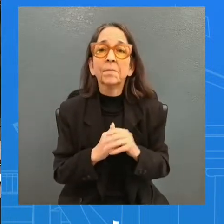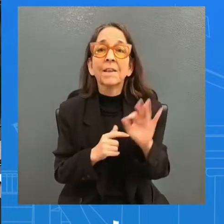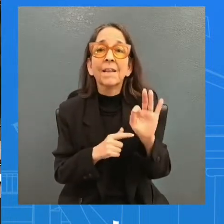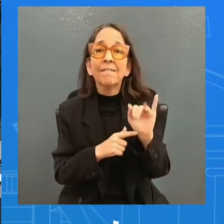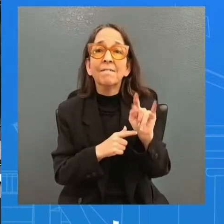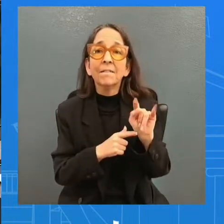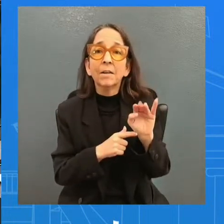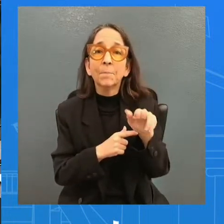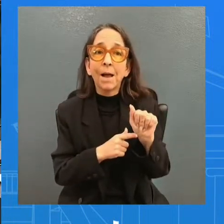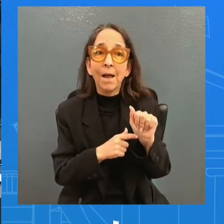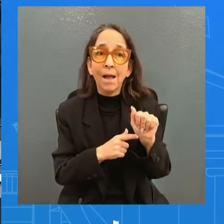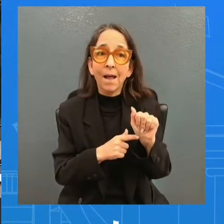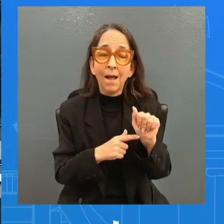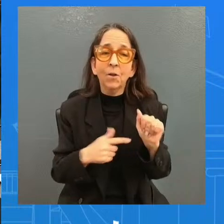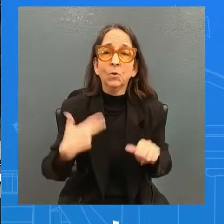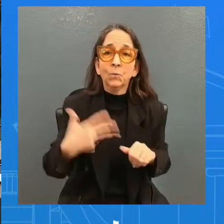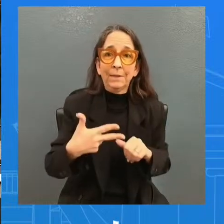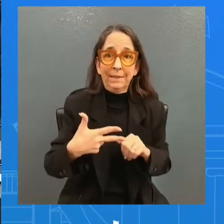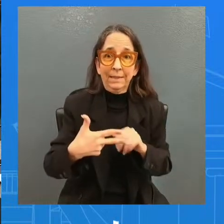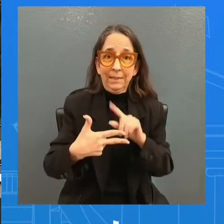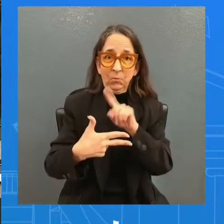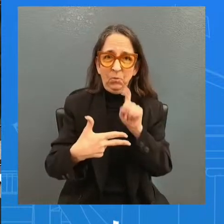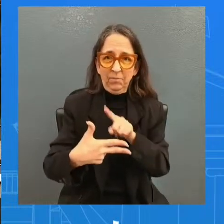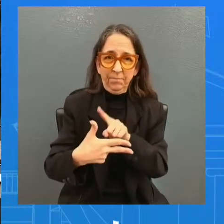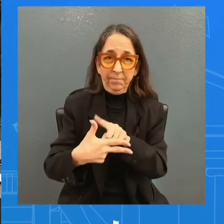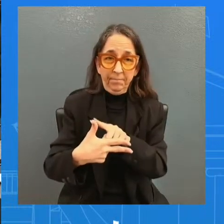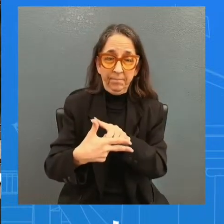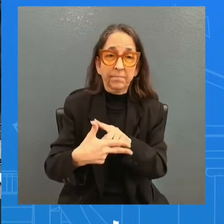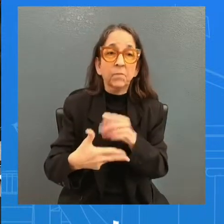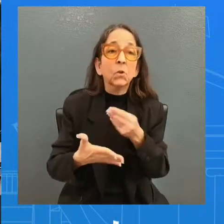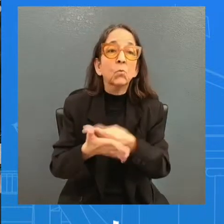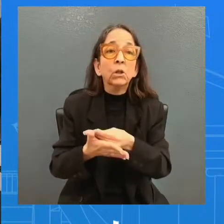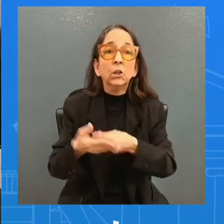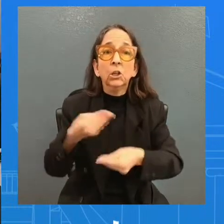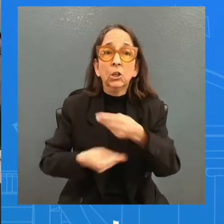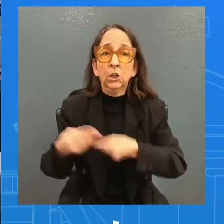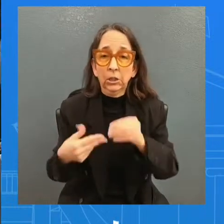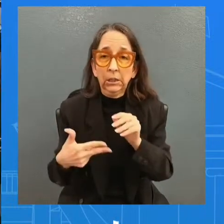The Press: Firstly, Treasury Secretary Janet Yellen has for years talked about friendshoring